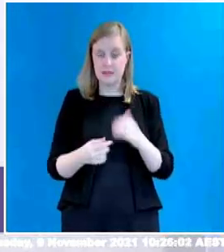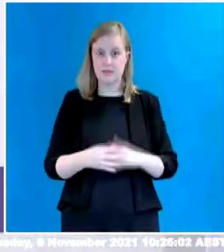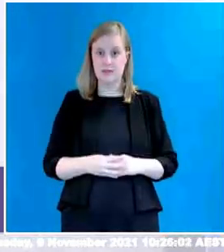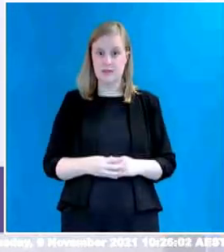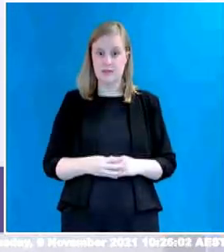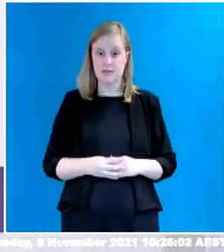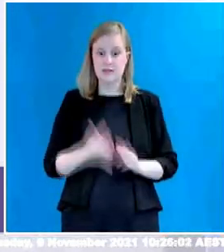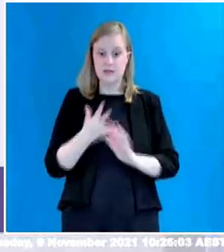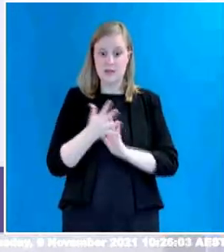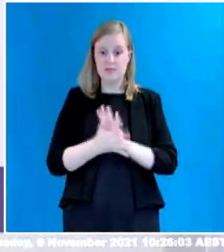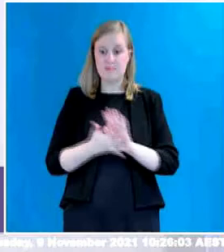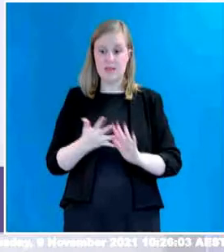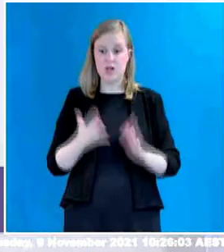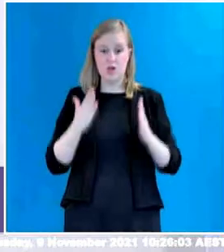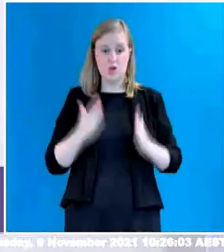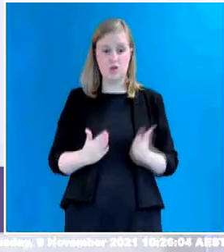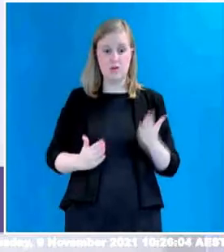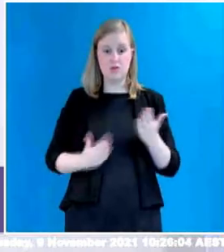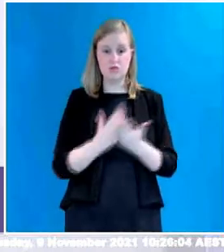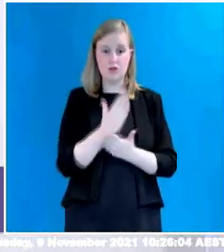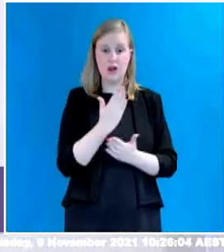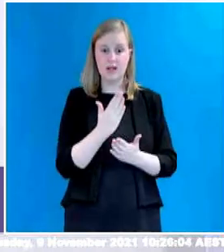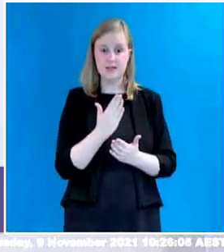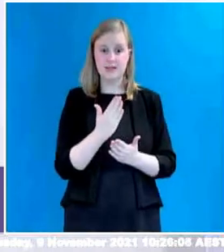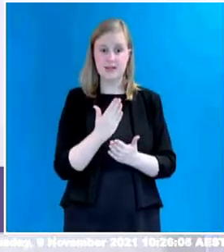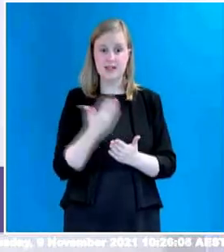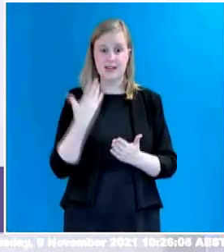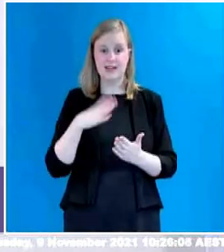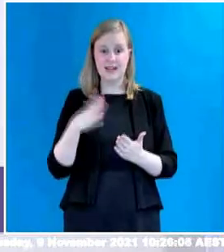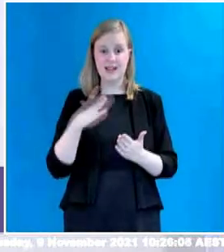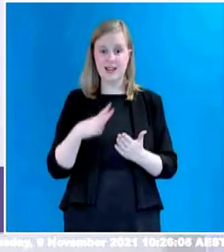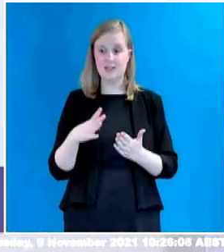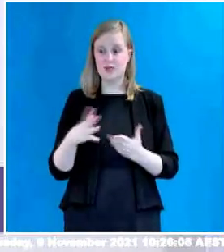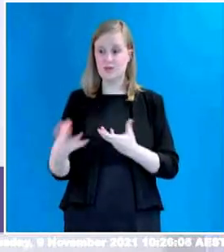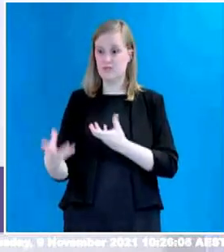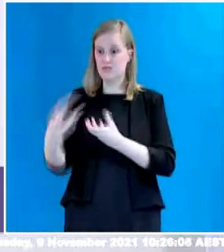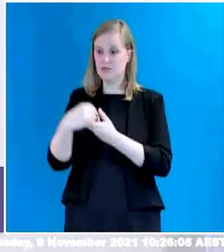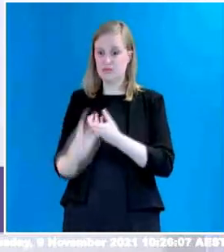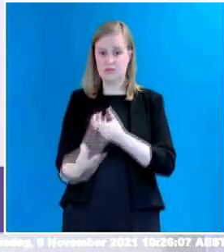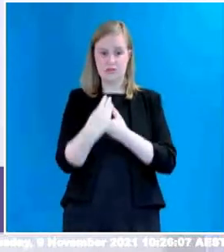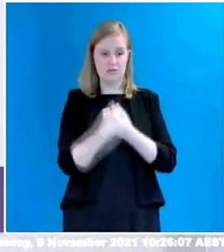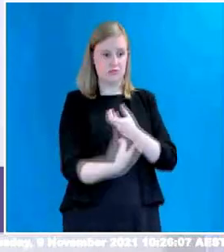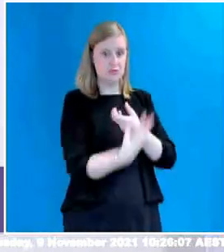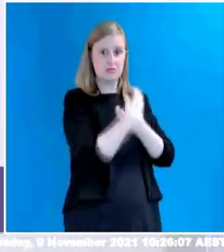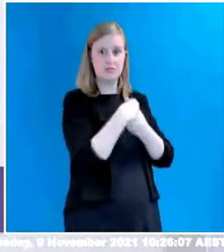discrimination legislation and the legislation for which you have responsibility?